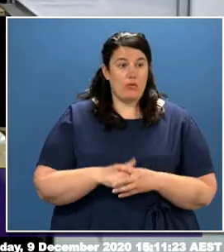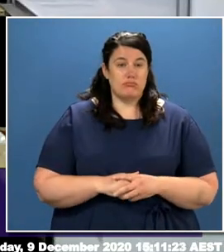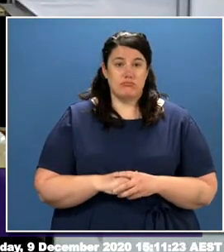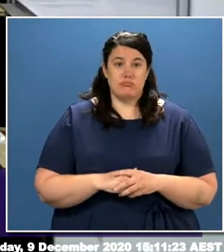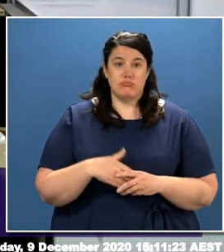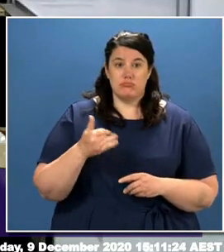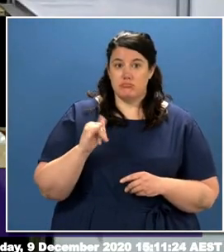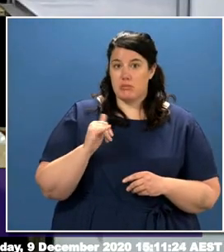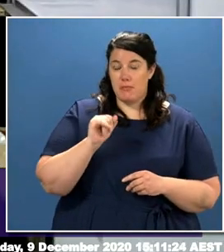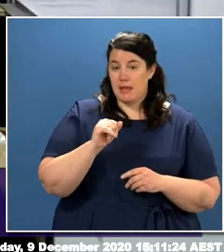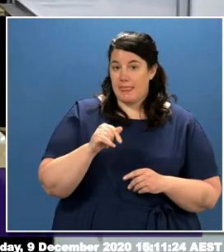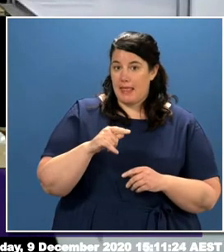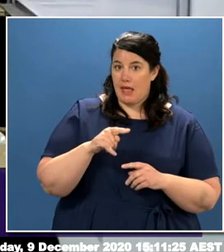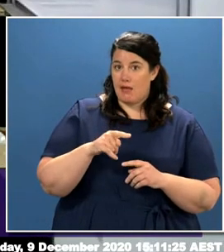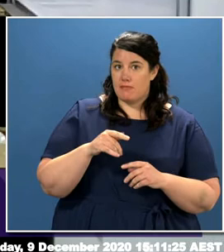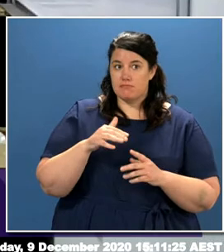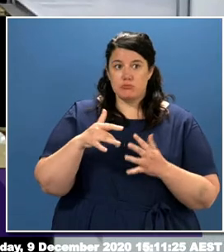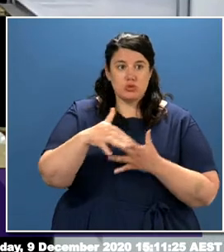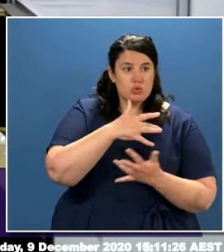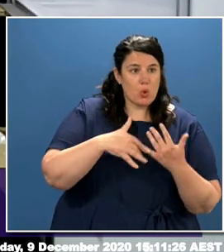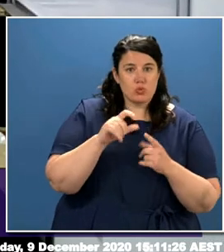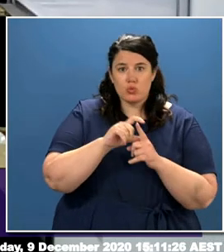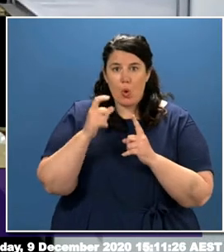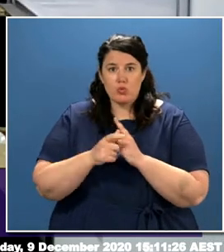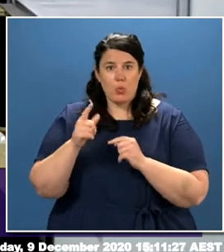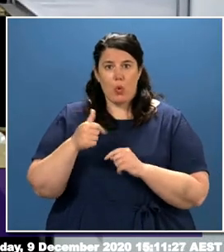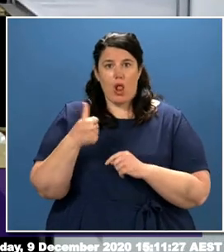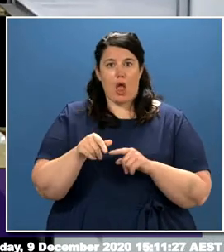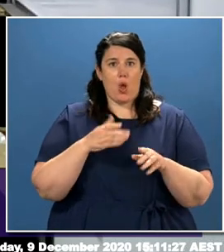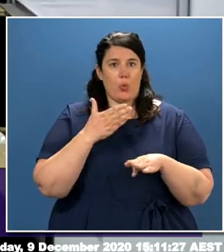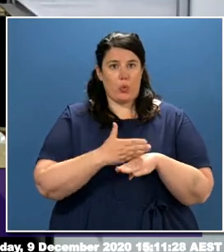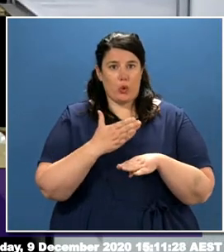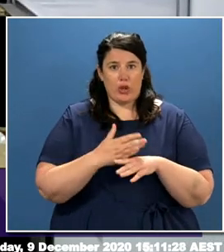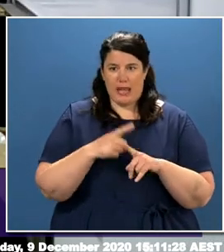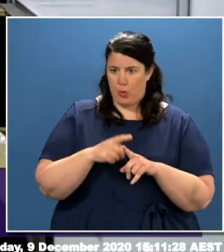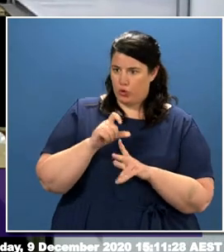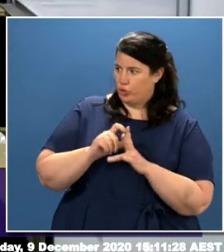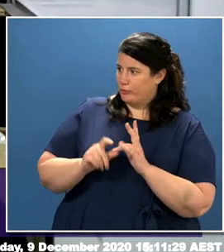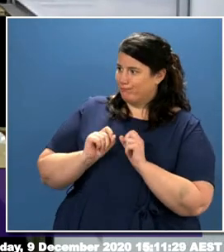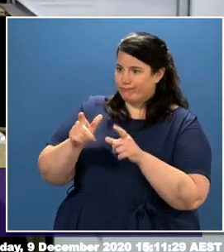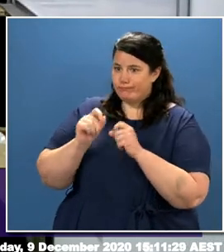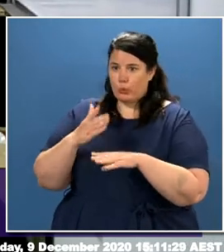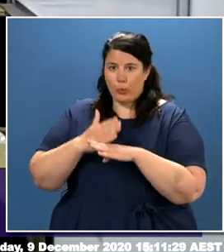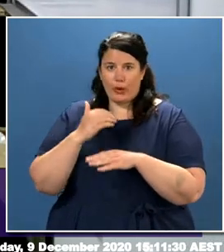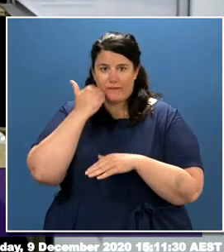experience of a workplace as well as what doing work might mean, but it can be very tricky